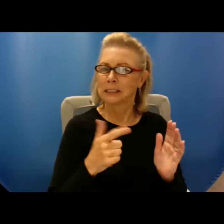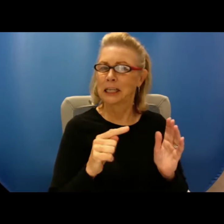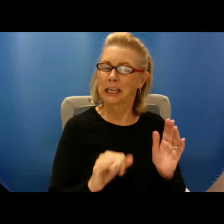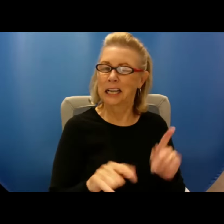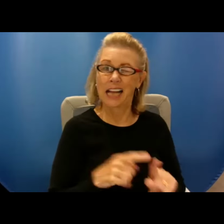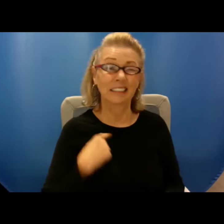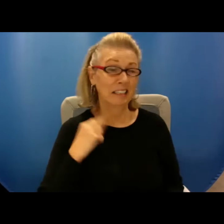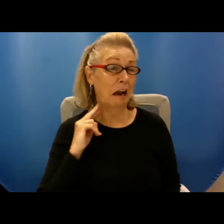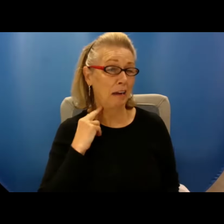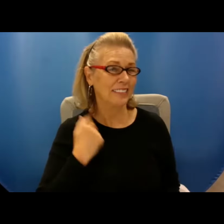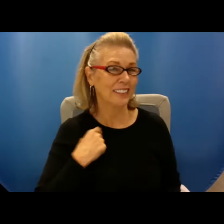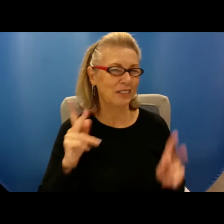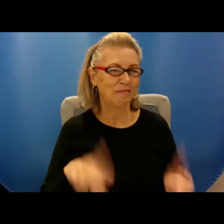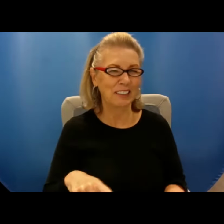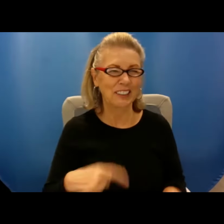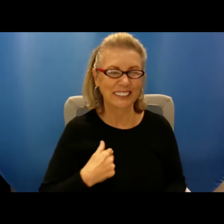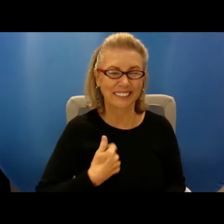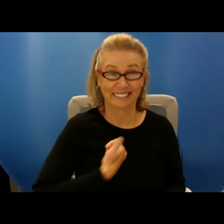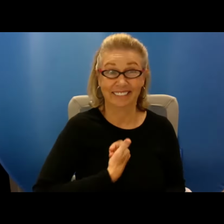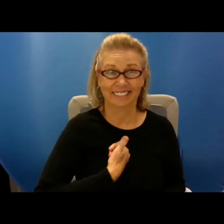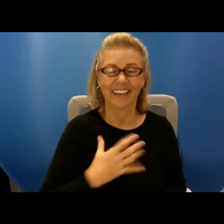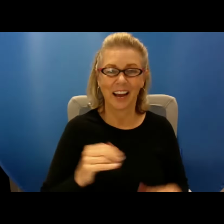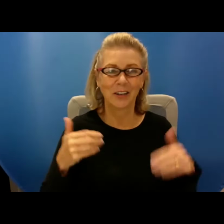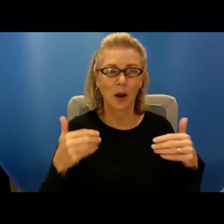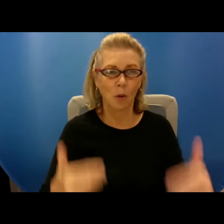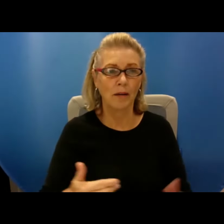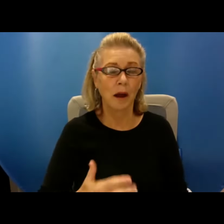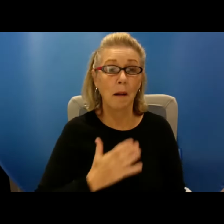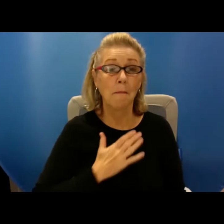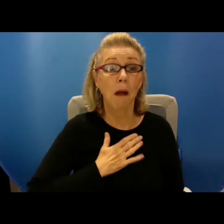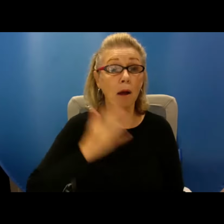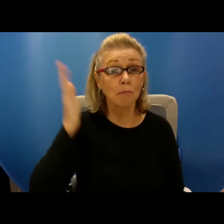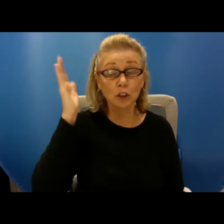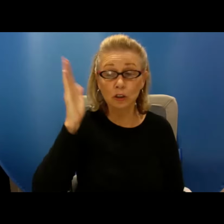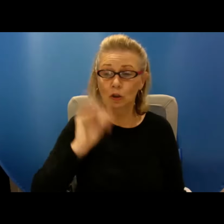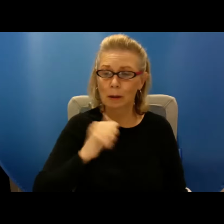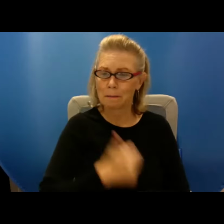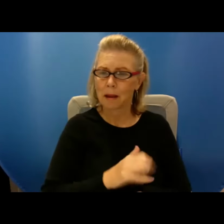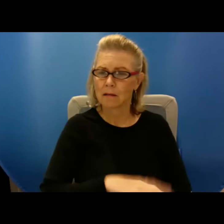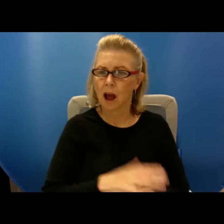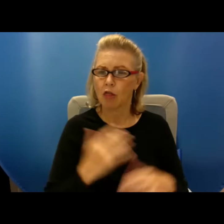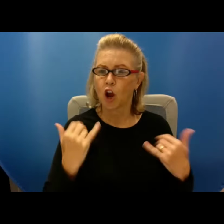So, my presentation is based on the current class that I'm teaching, it's called Documenting